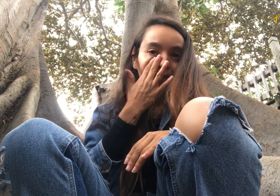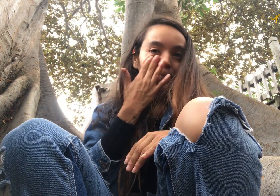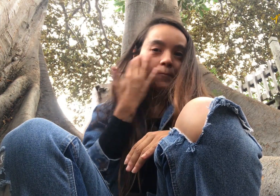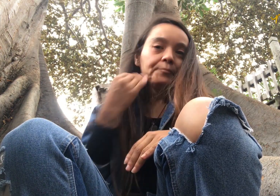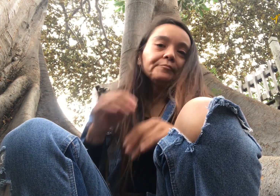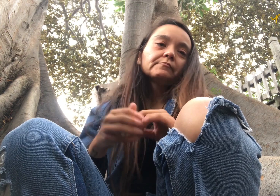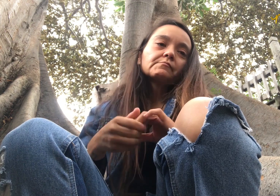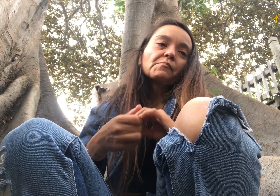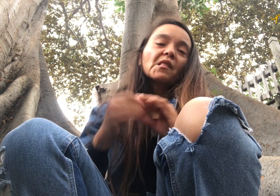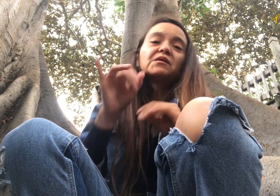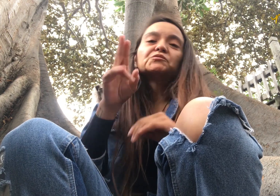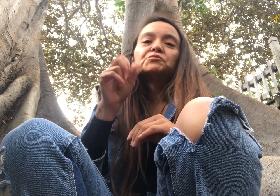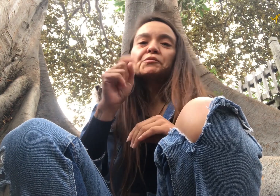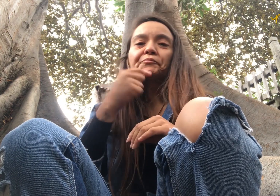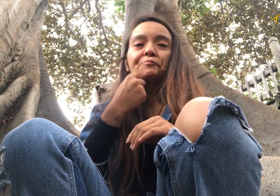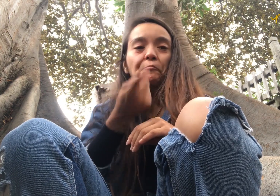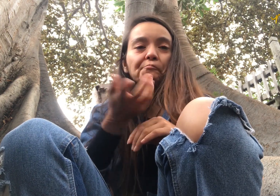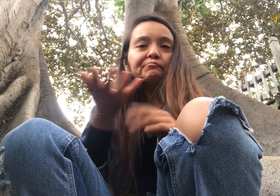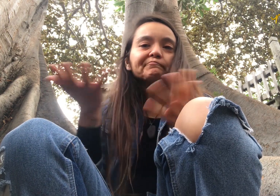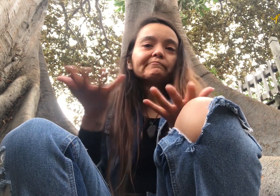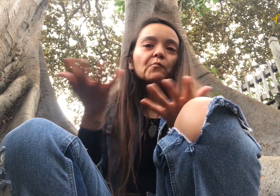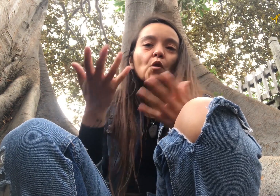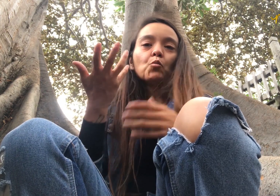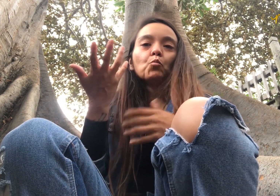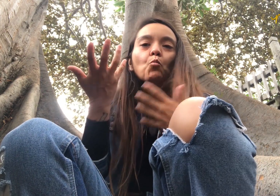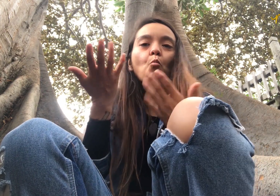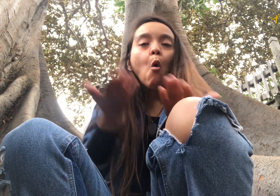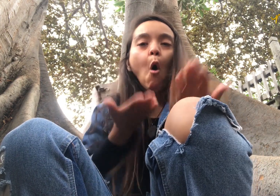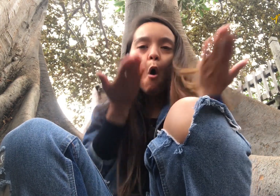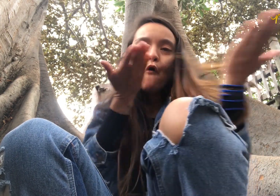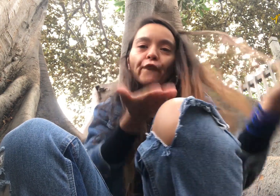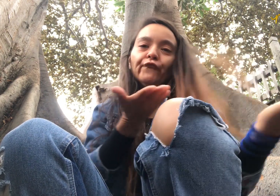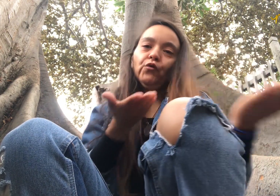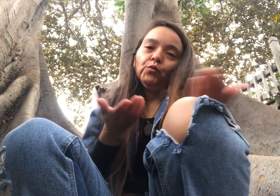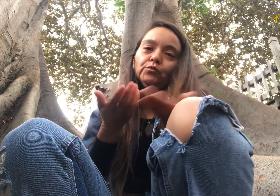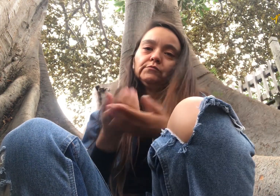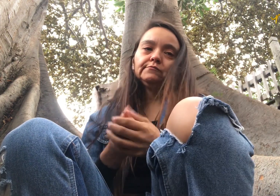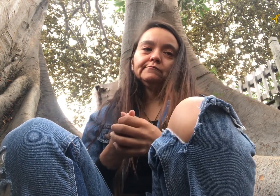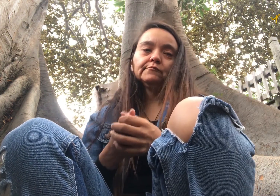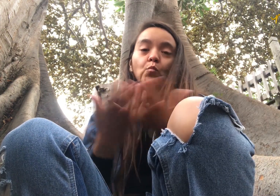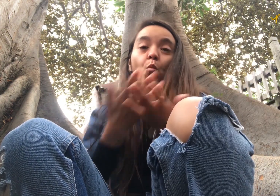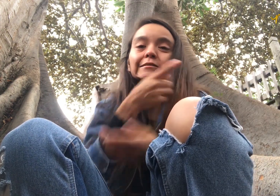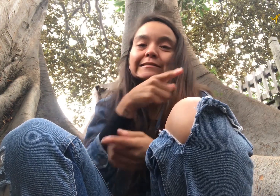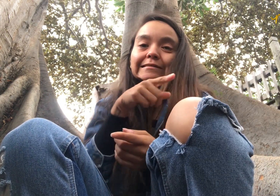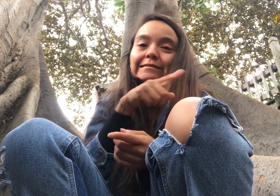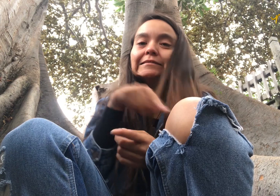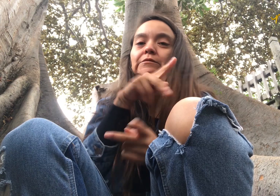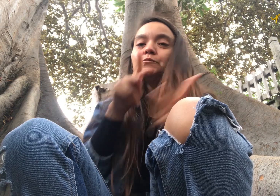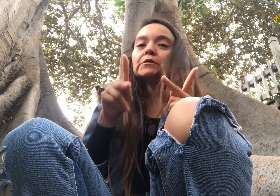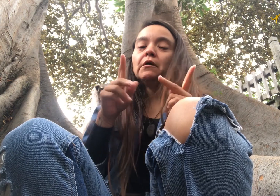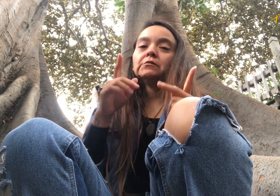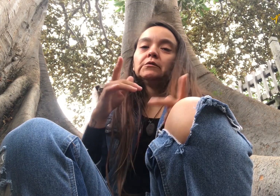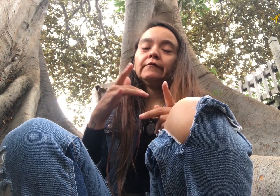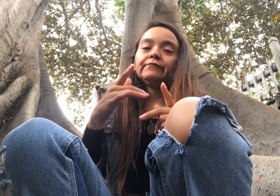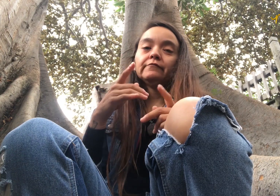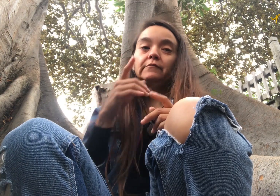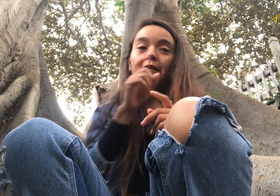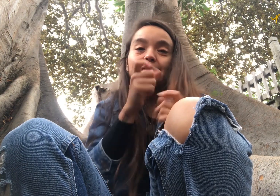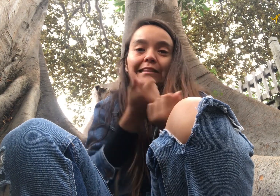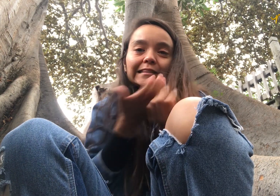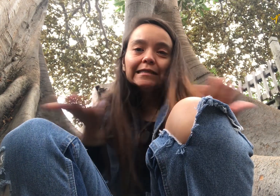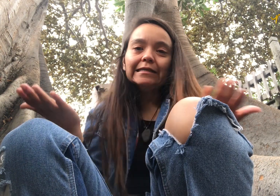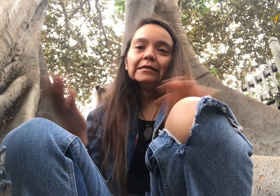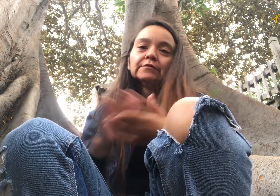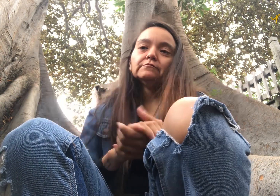Ask if there's anything you can do to help.